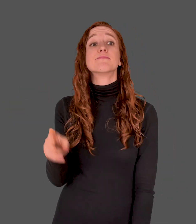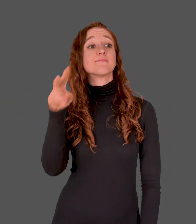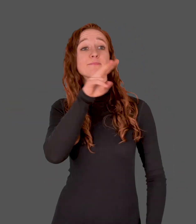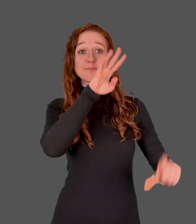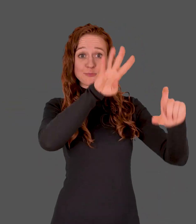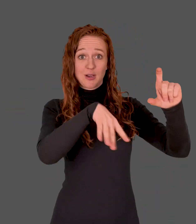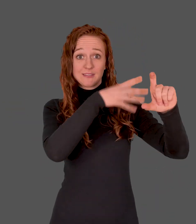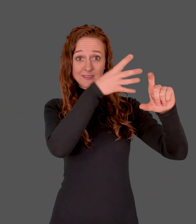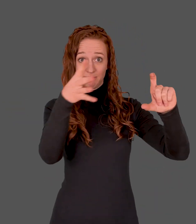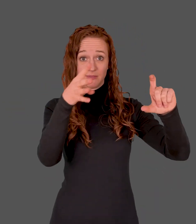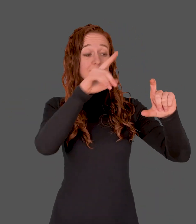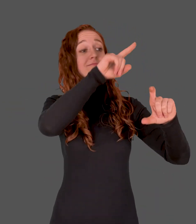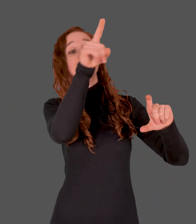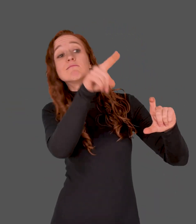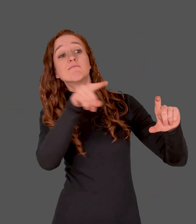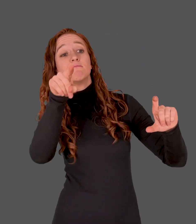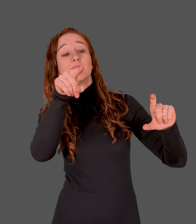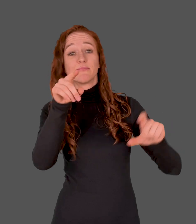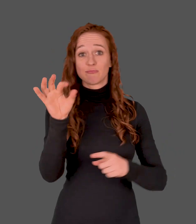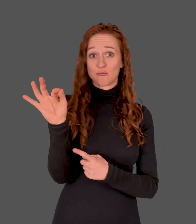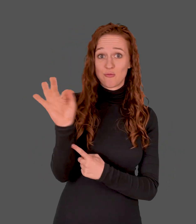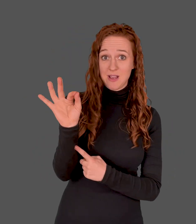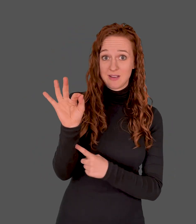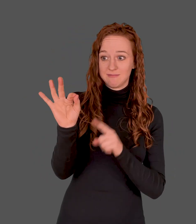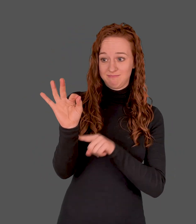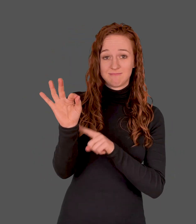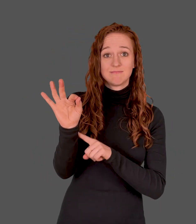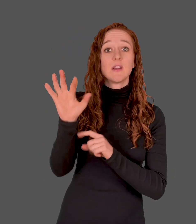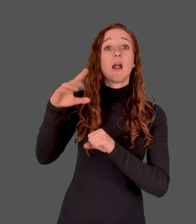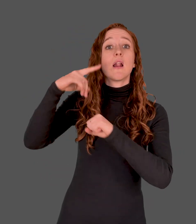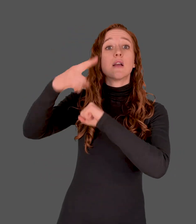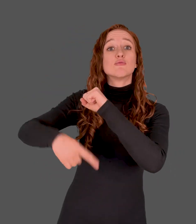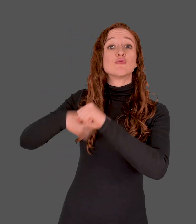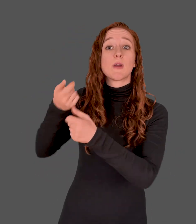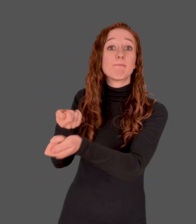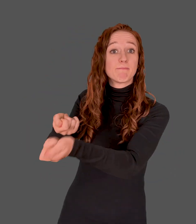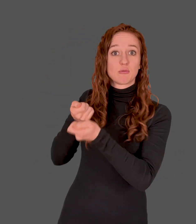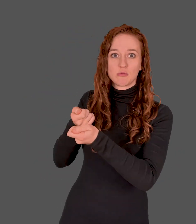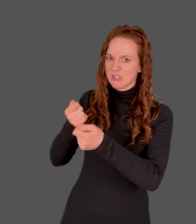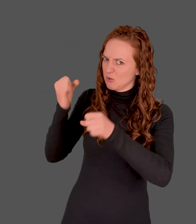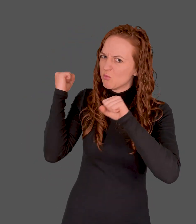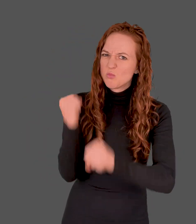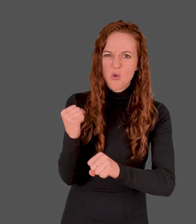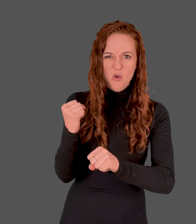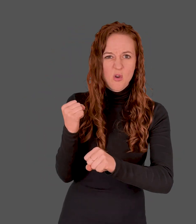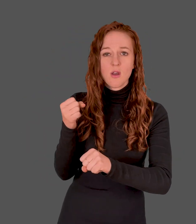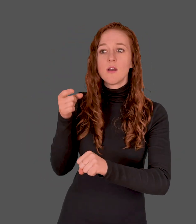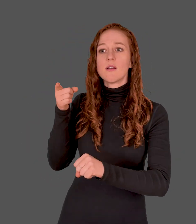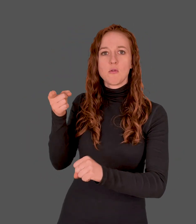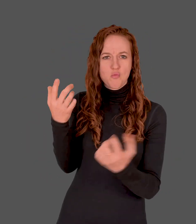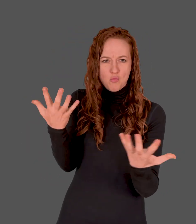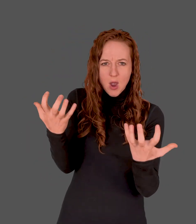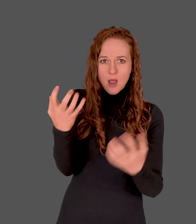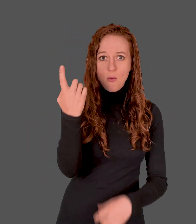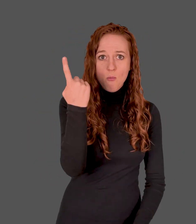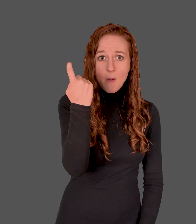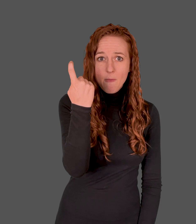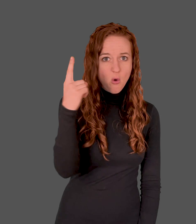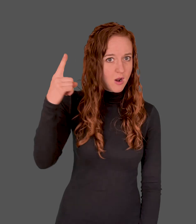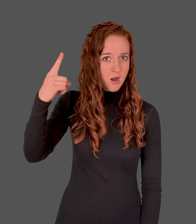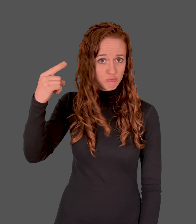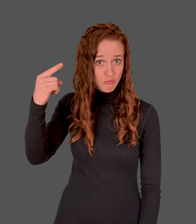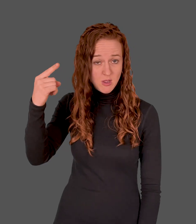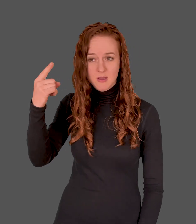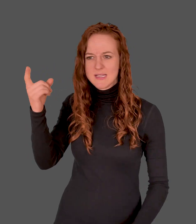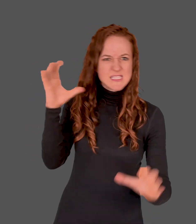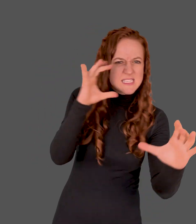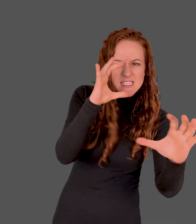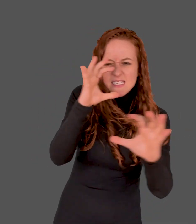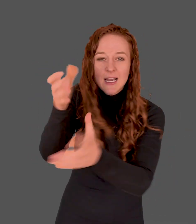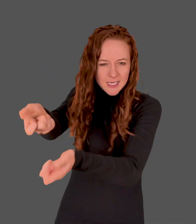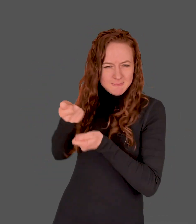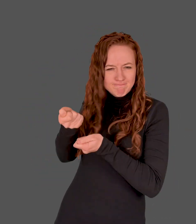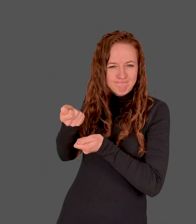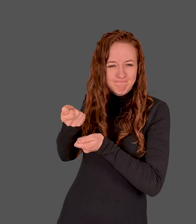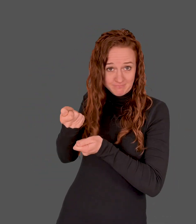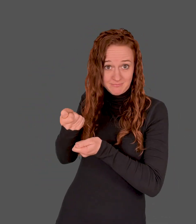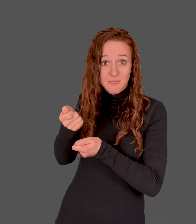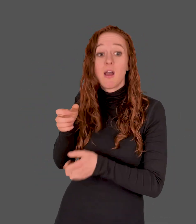As the most electronegative element in the periodic table, fluorine wants one more electron — and badly.